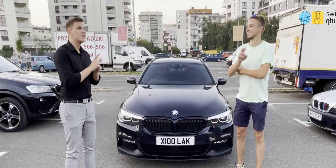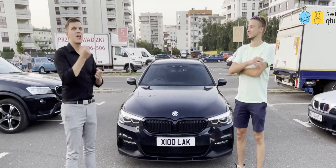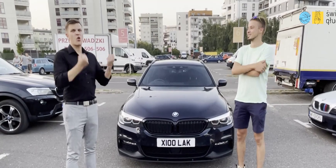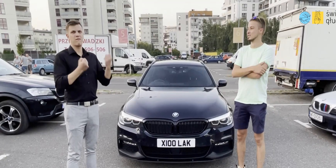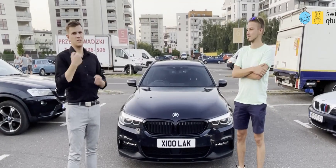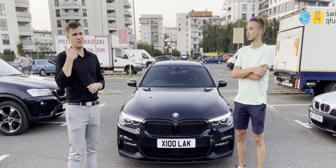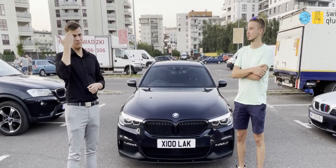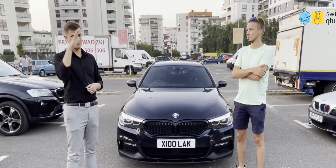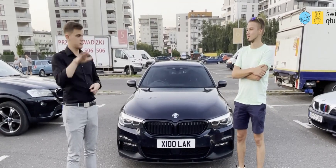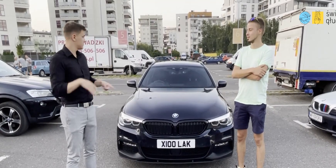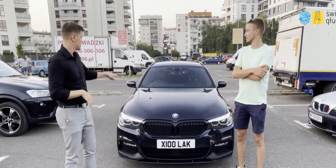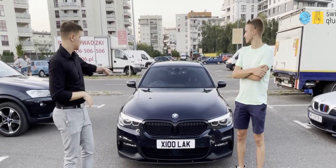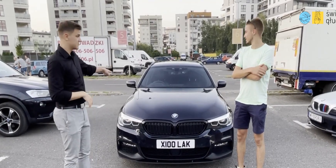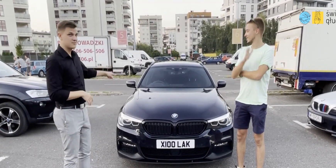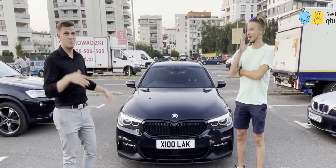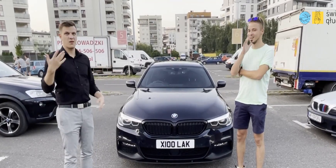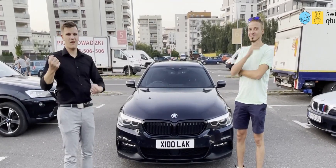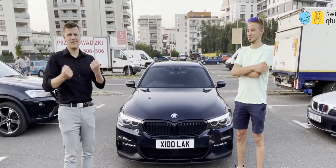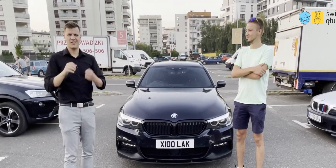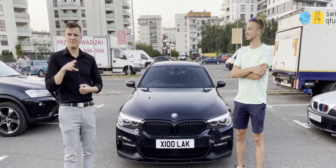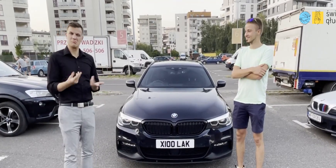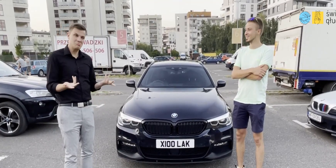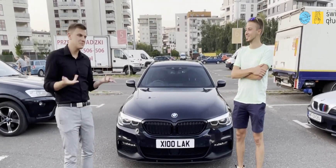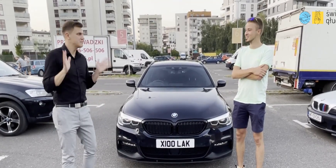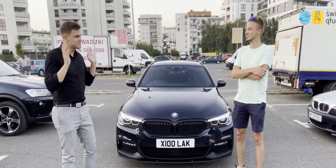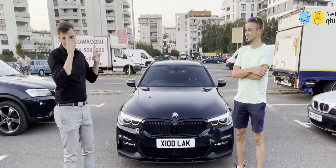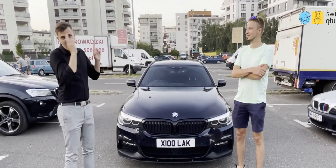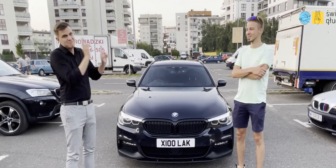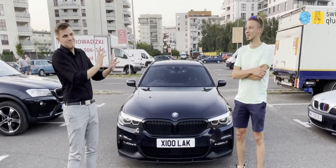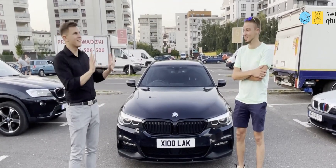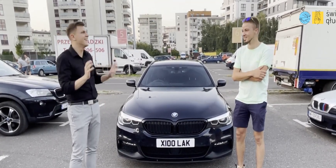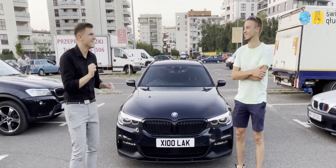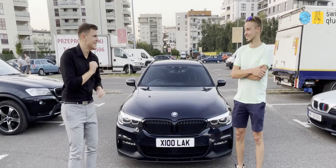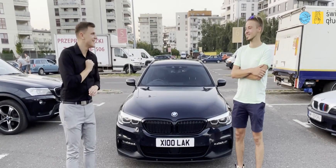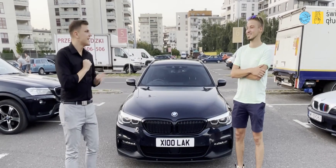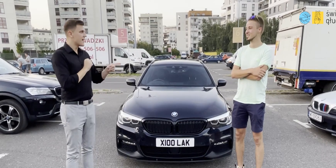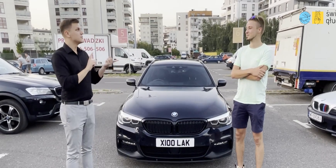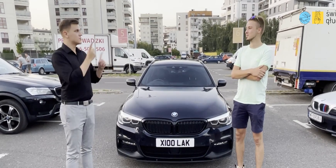England, and it has the steering wheel on the wrong side, weird weird… oh but okey!